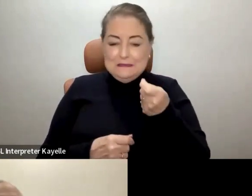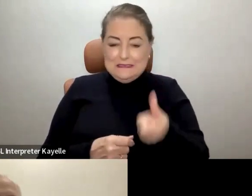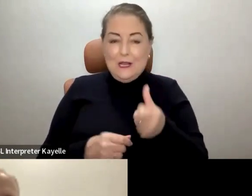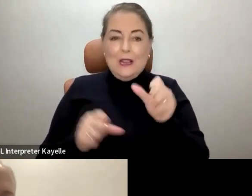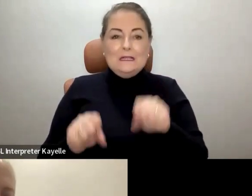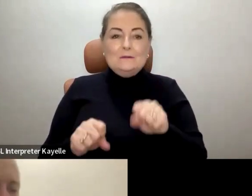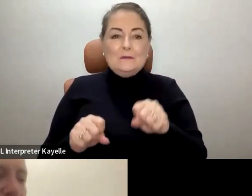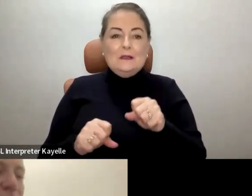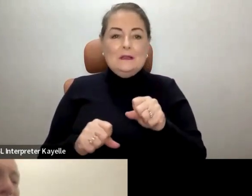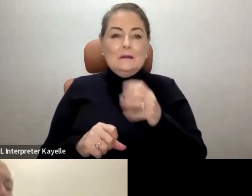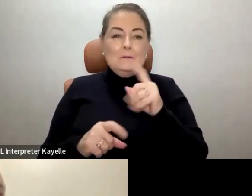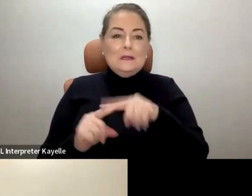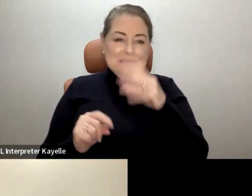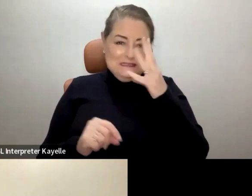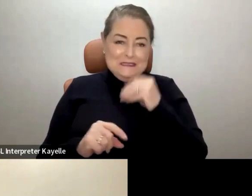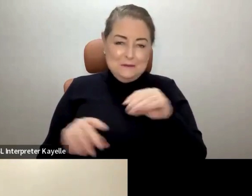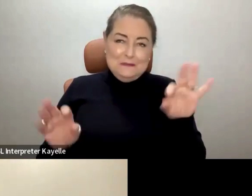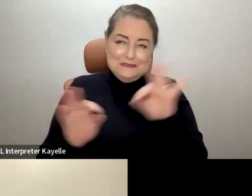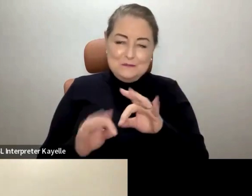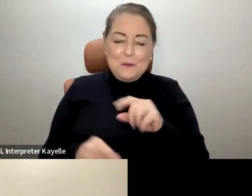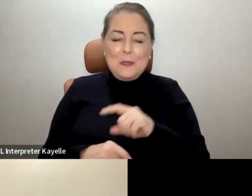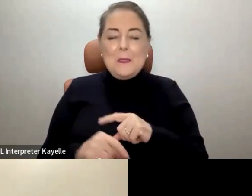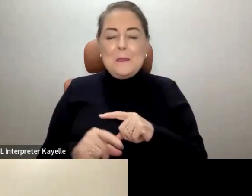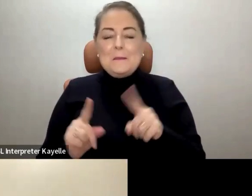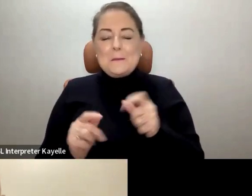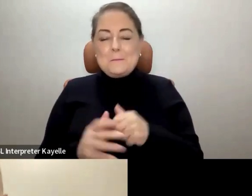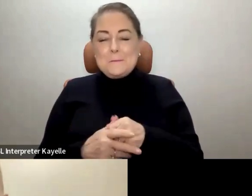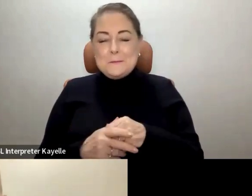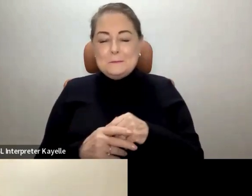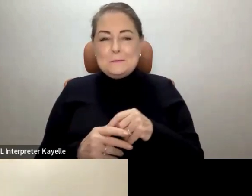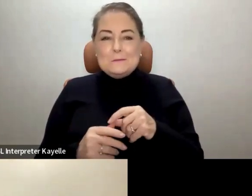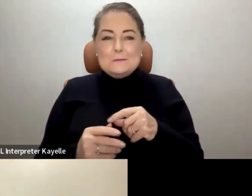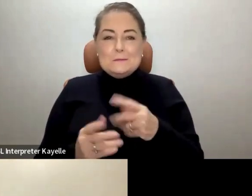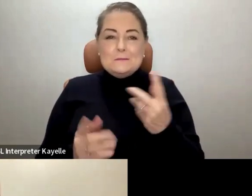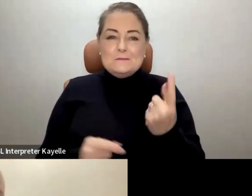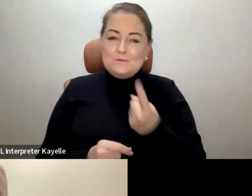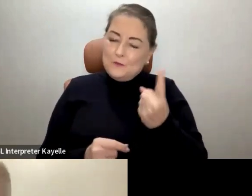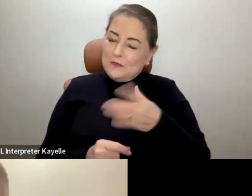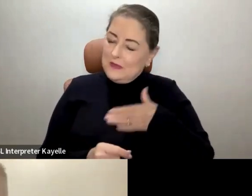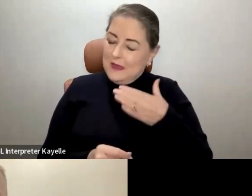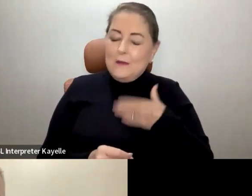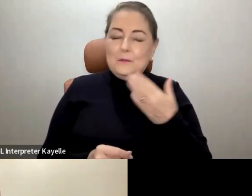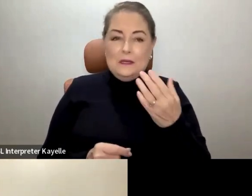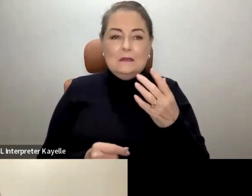Sleep is important. And I'm always happy to have myself or